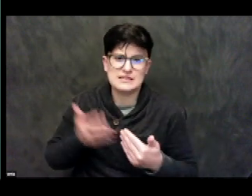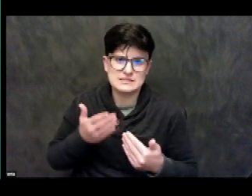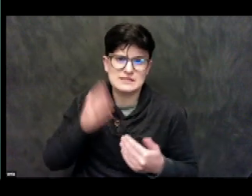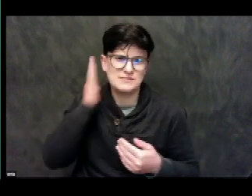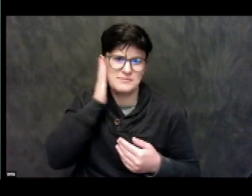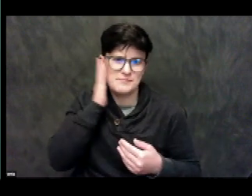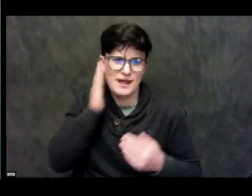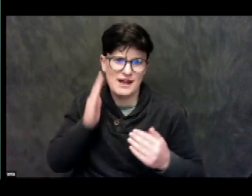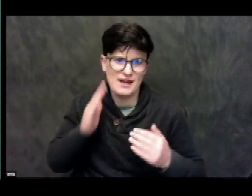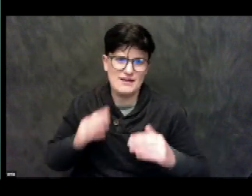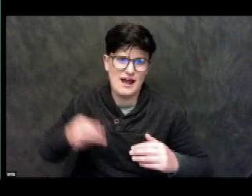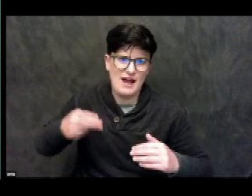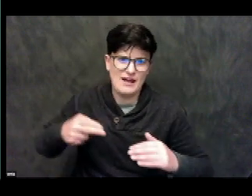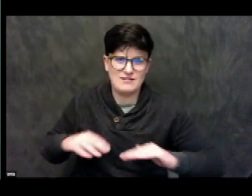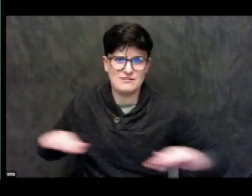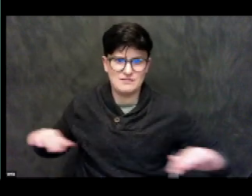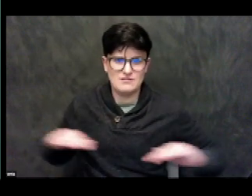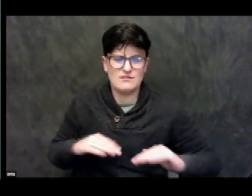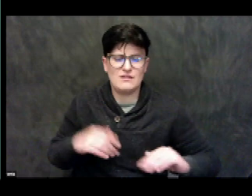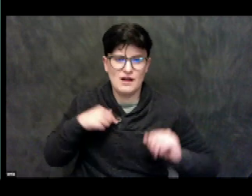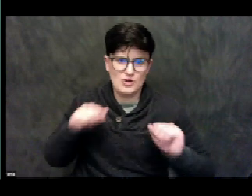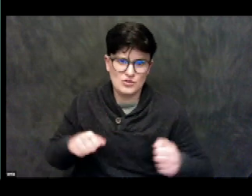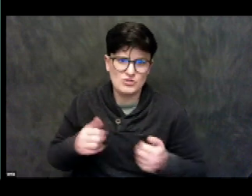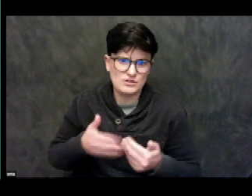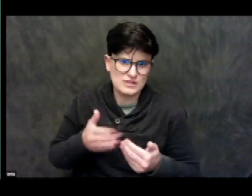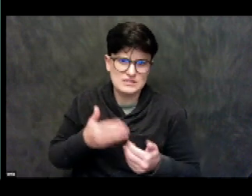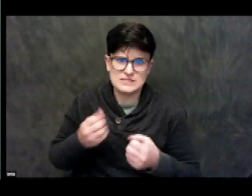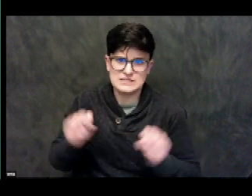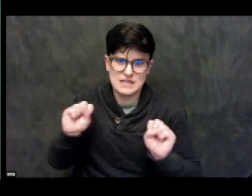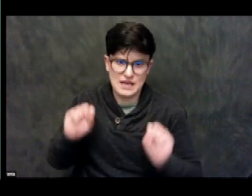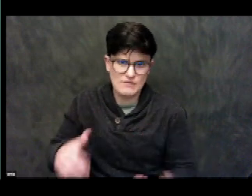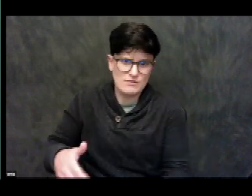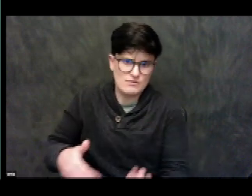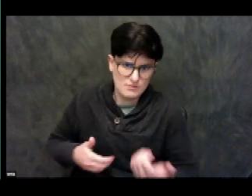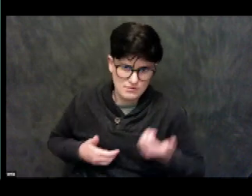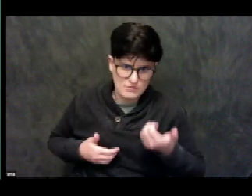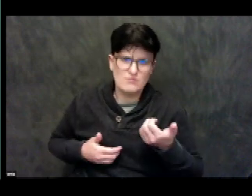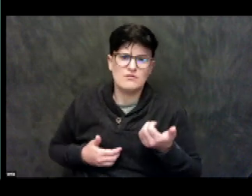out safely And that work much better.